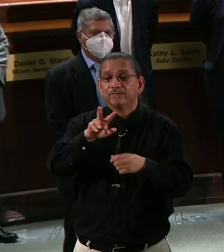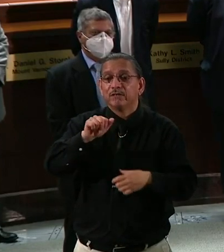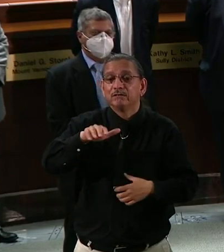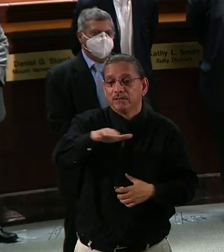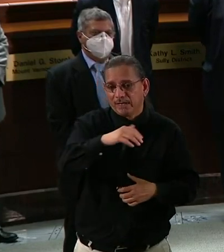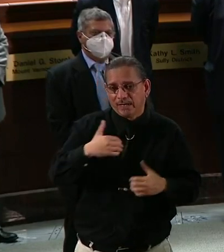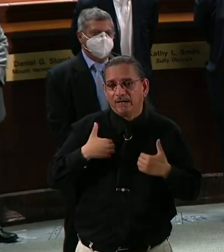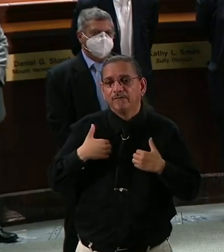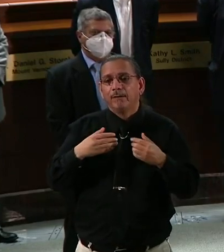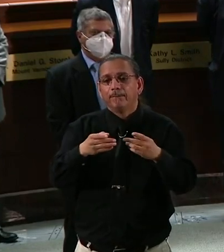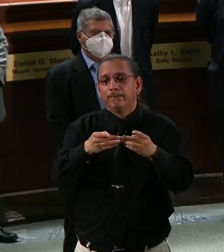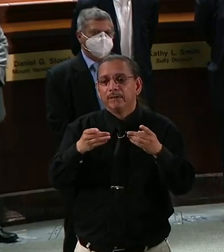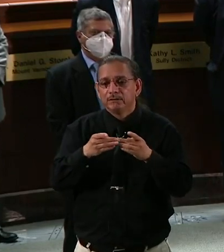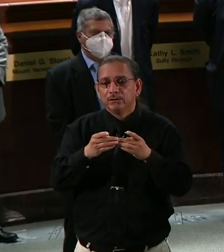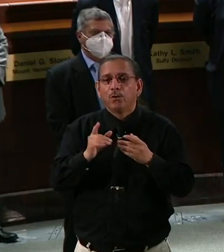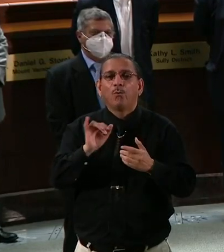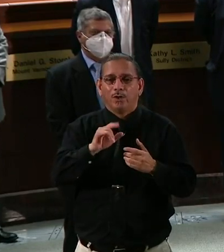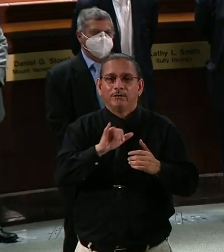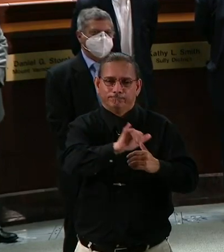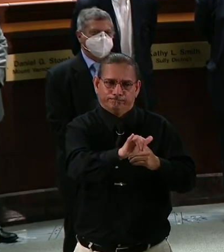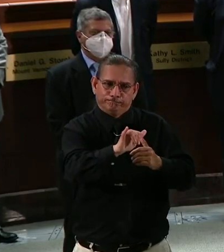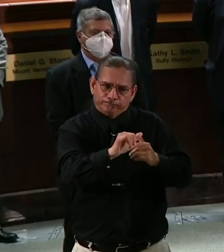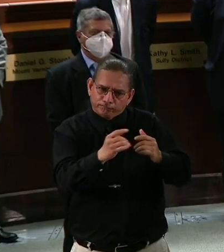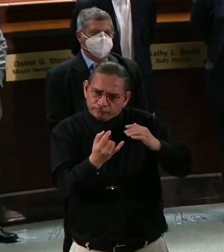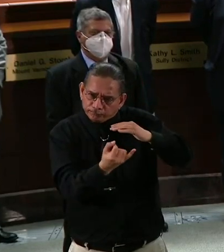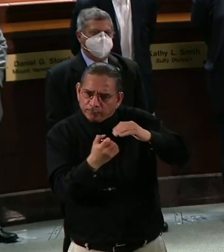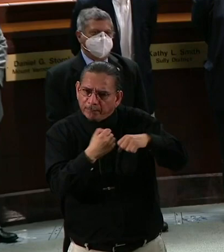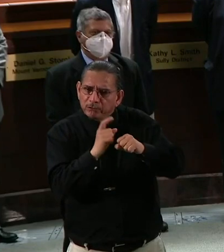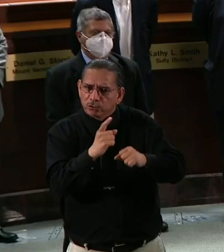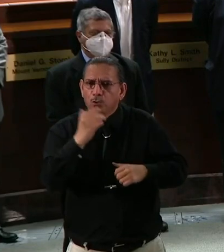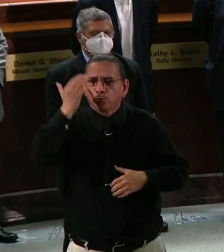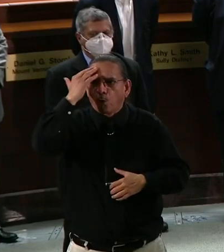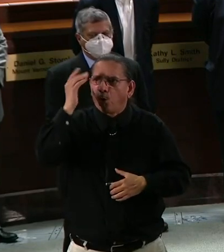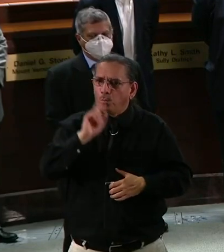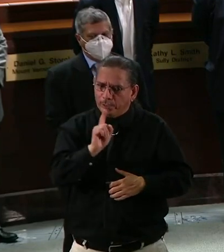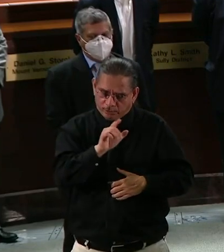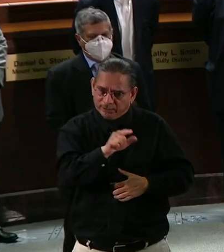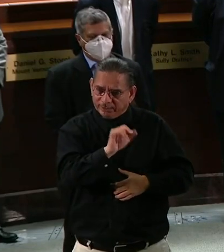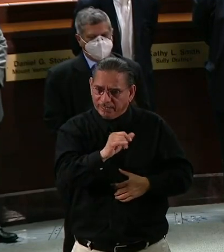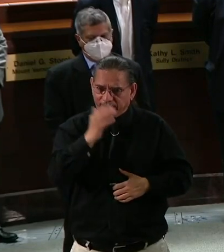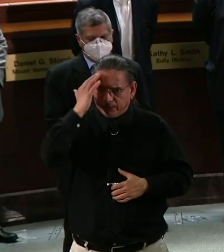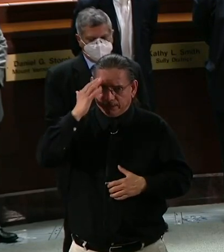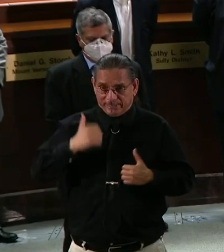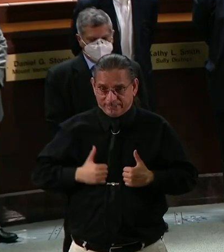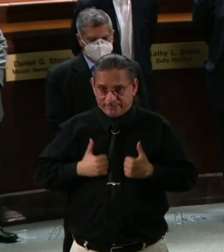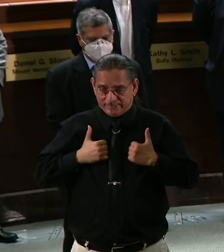SAID QUITE INTERNET. SEVEN MUSCULAR VDH CASE PHONE THEM